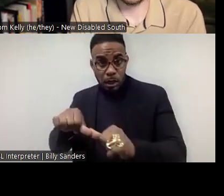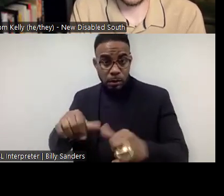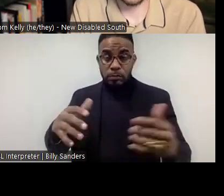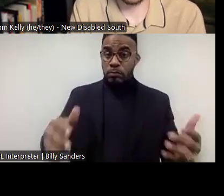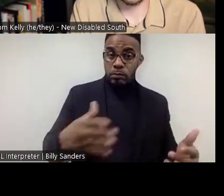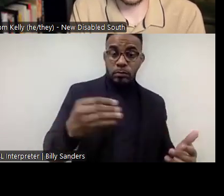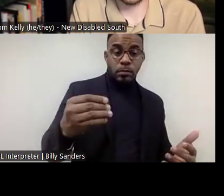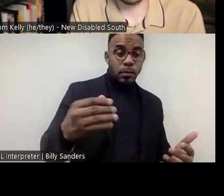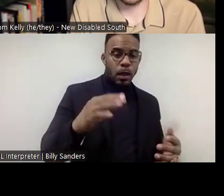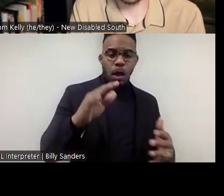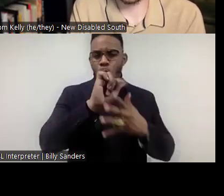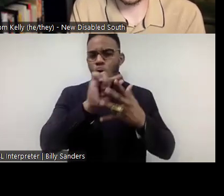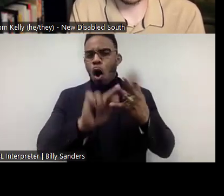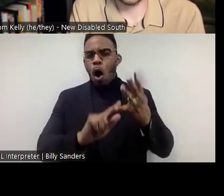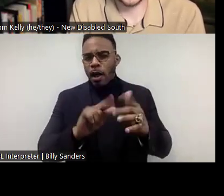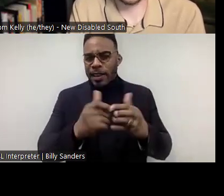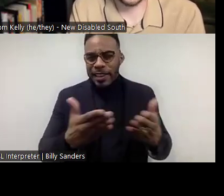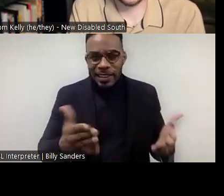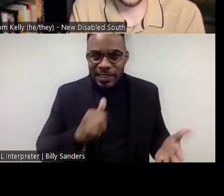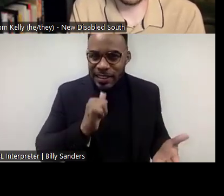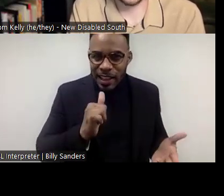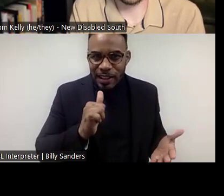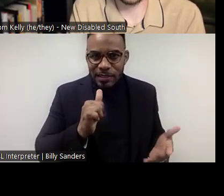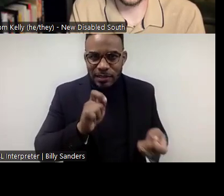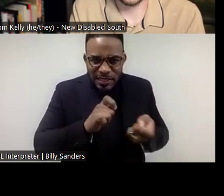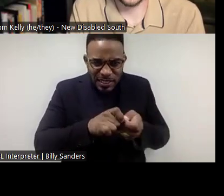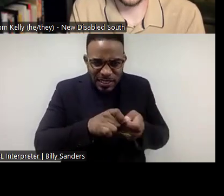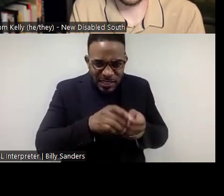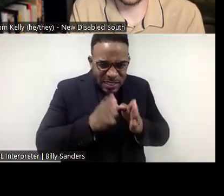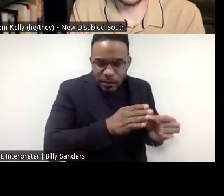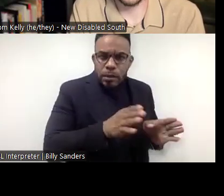s providing mutual aid to each other. And all of those things